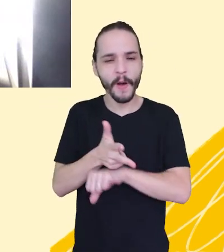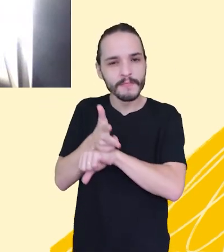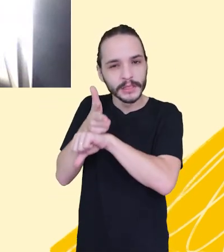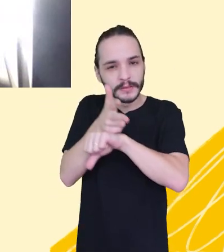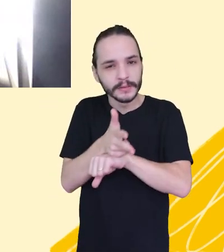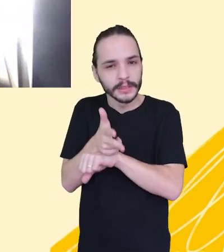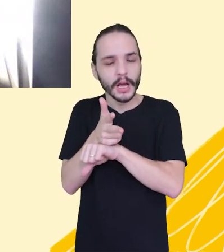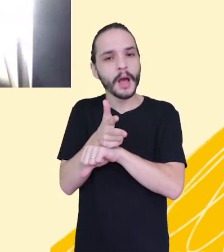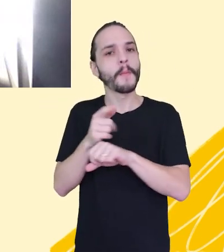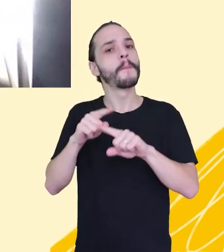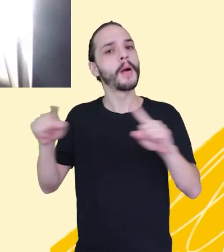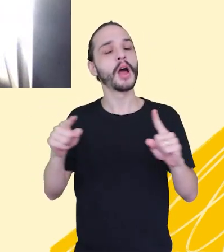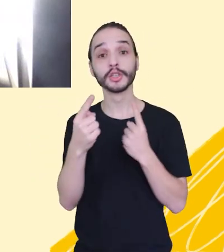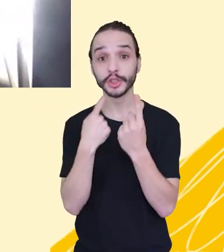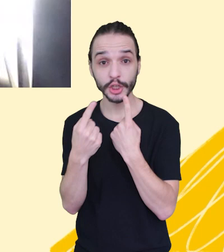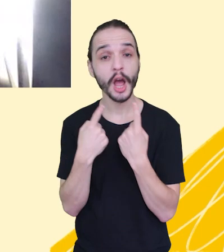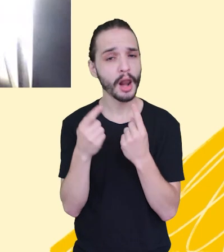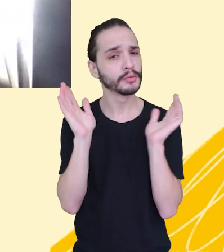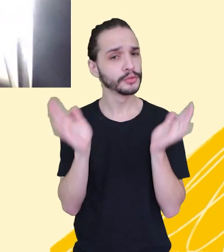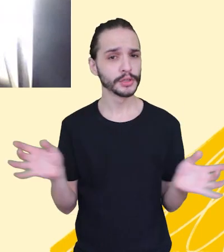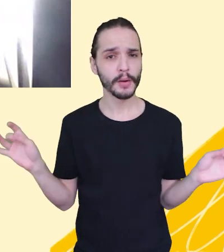but the dialogue already exists.